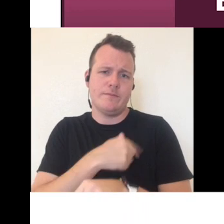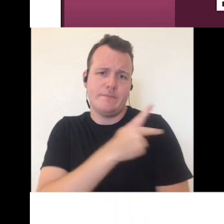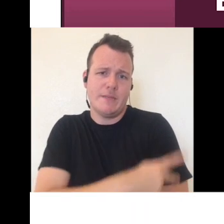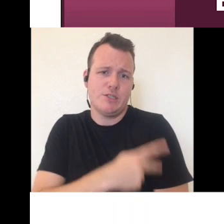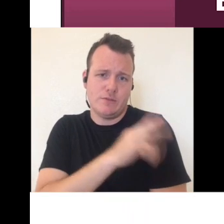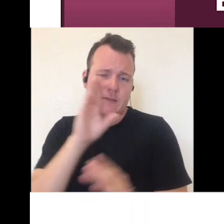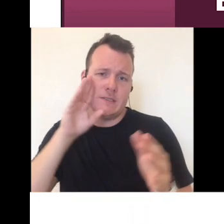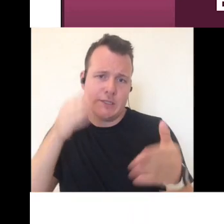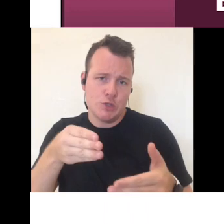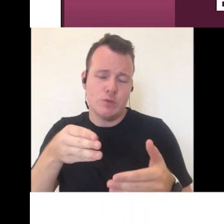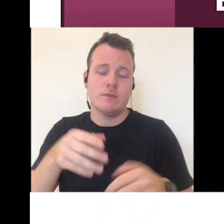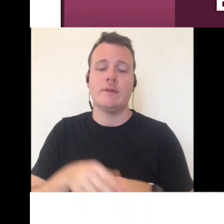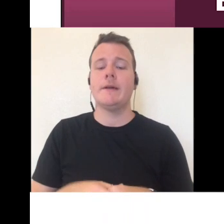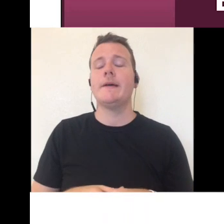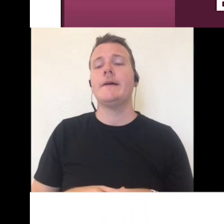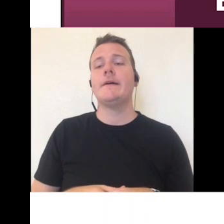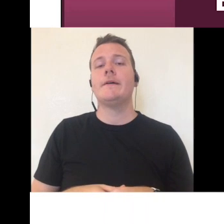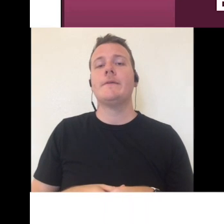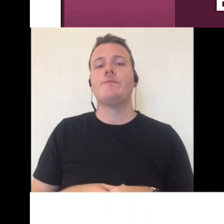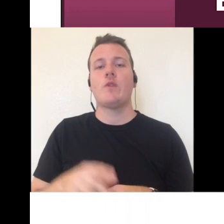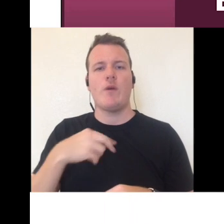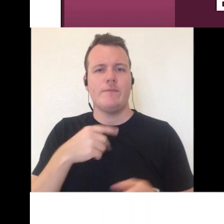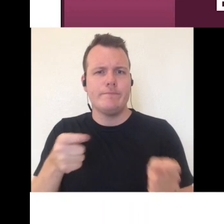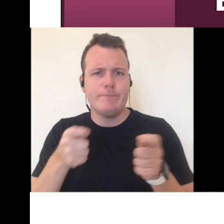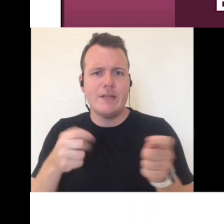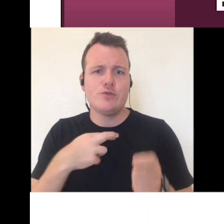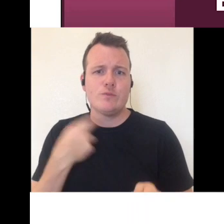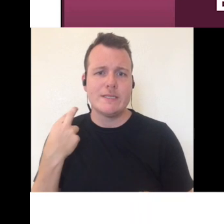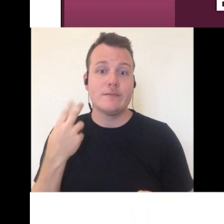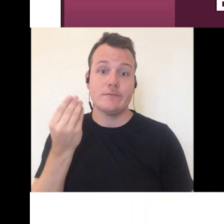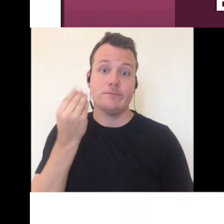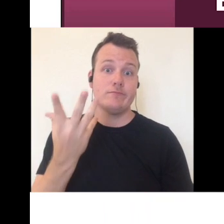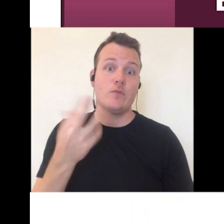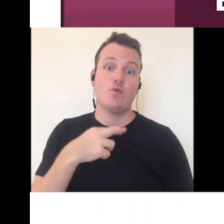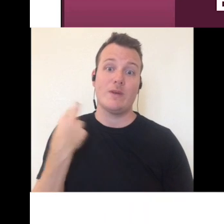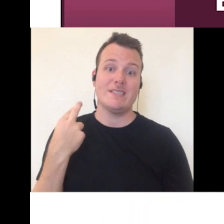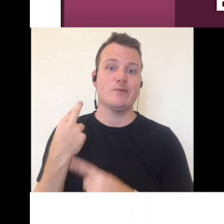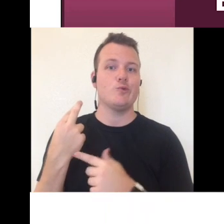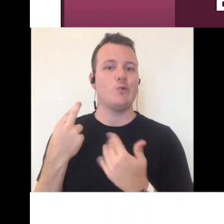we're gonna try to manage all the risk that goes into practice. And the risk-